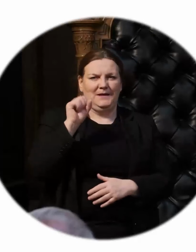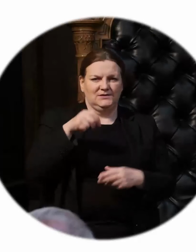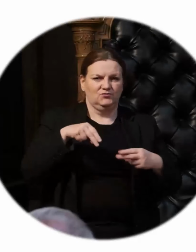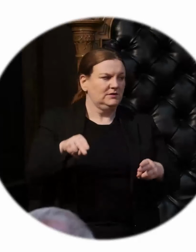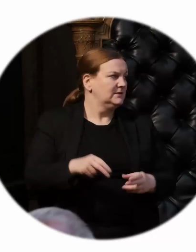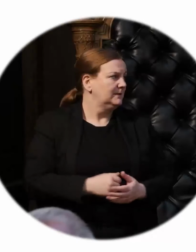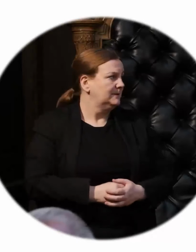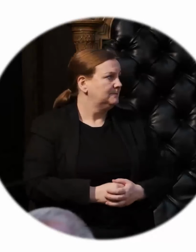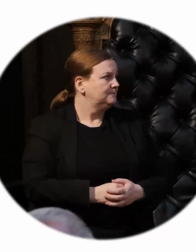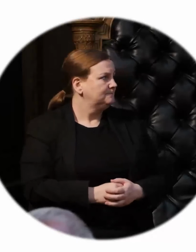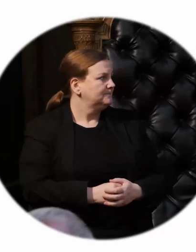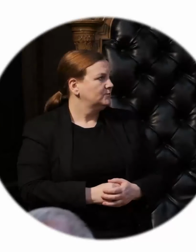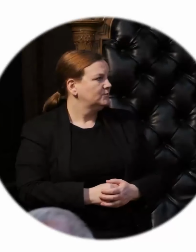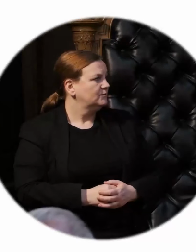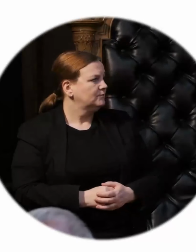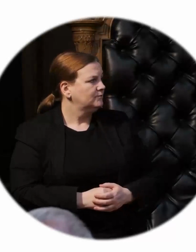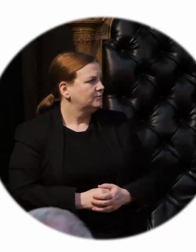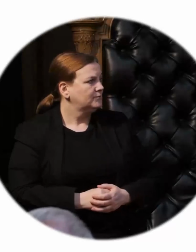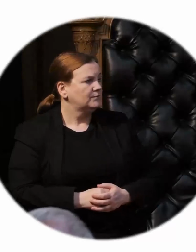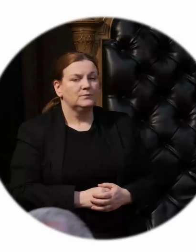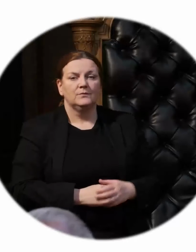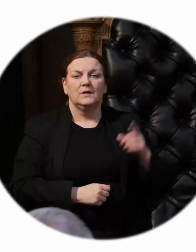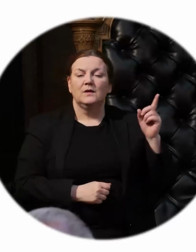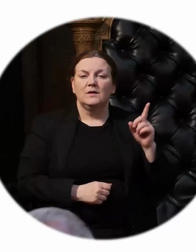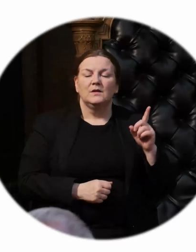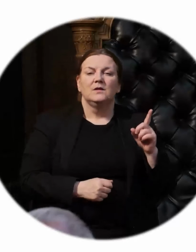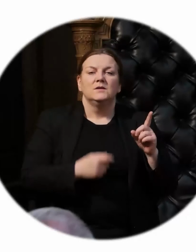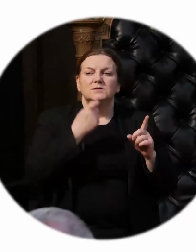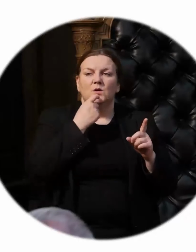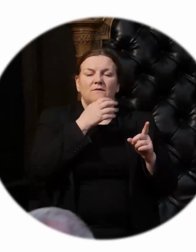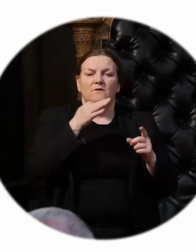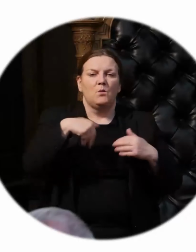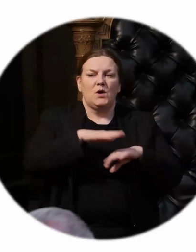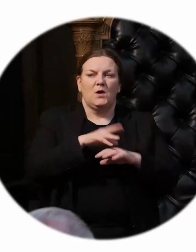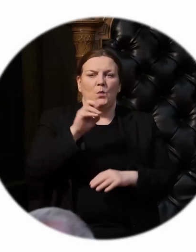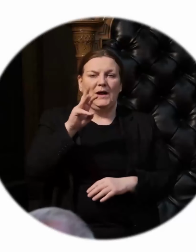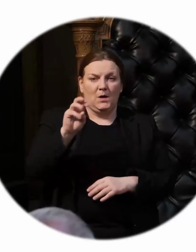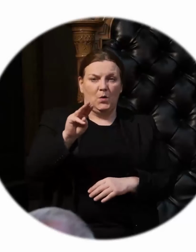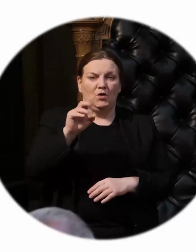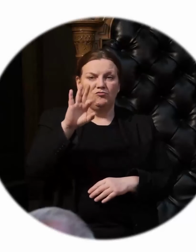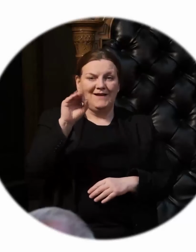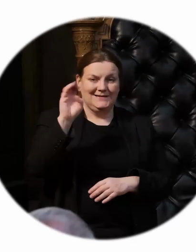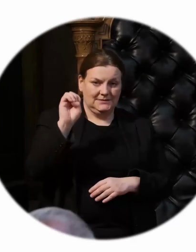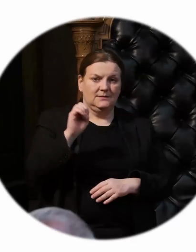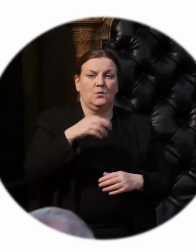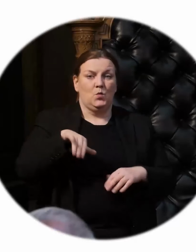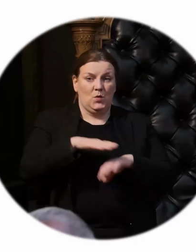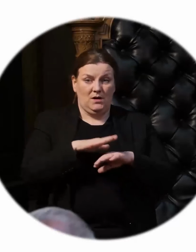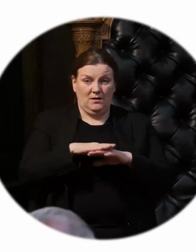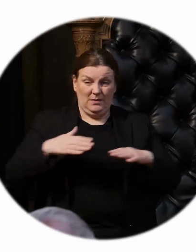And so it's built from Wicklow granite, which comes from Ballyknockan, which is obviously in the Wicklow Mountains.